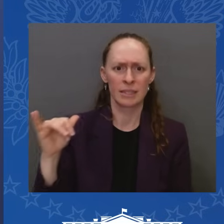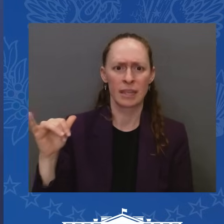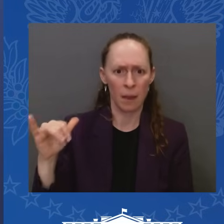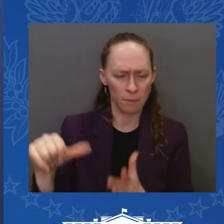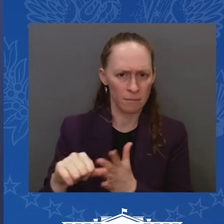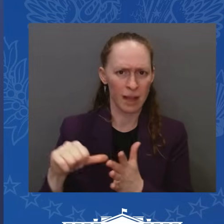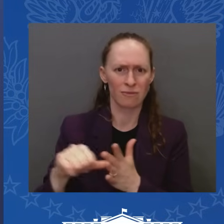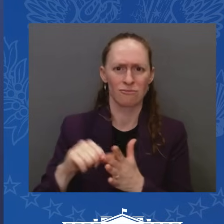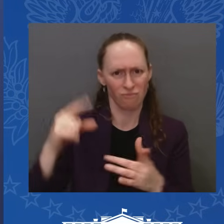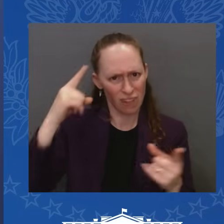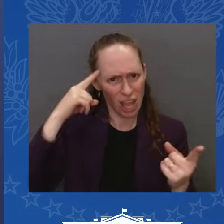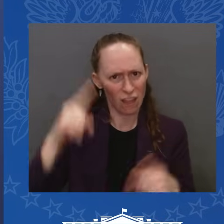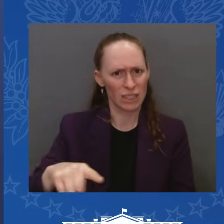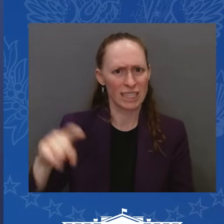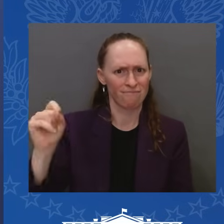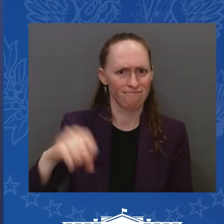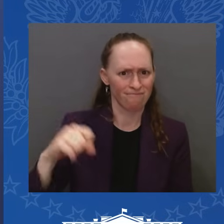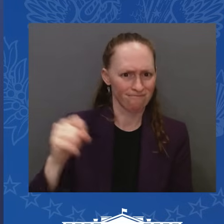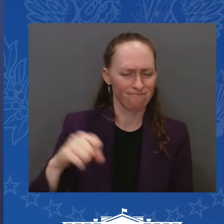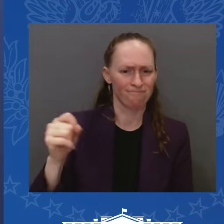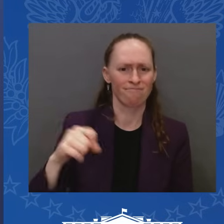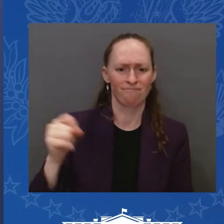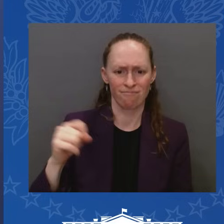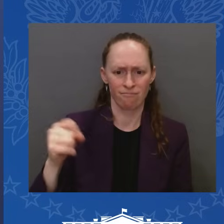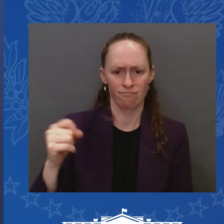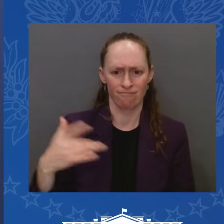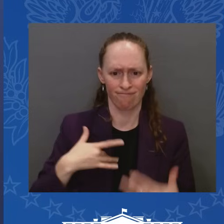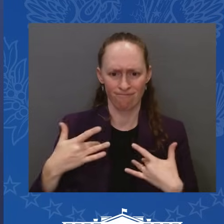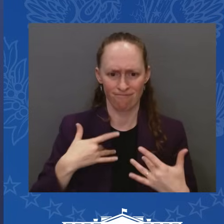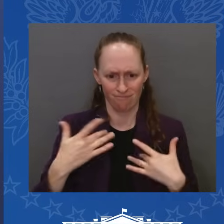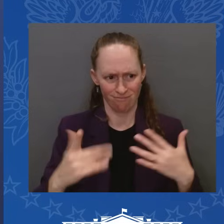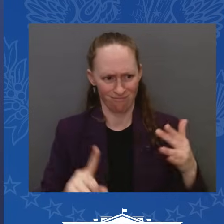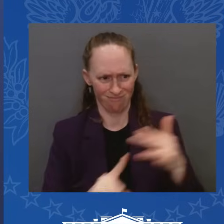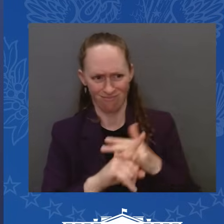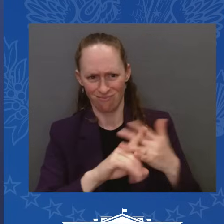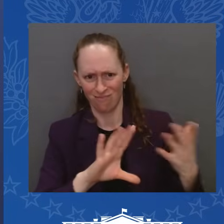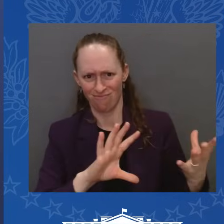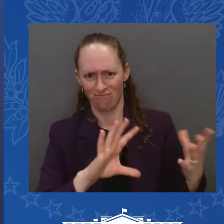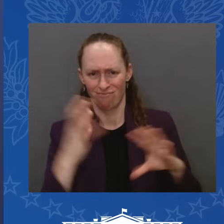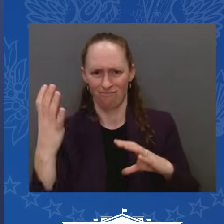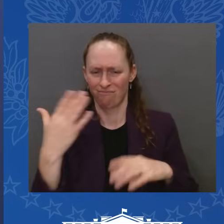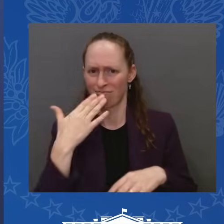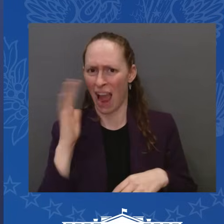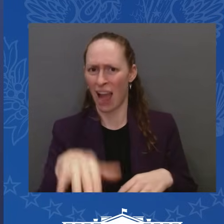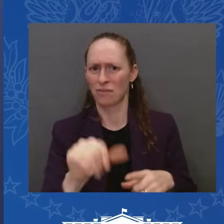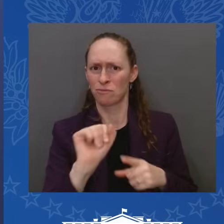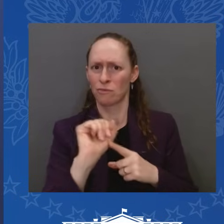particularly in Israel this time around. And I laid out to him what the gameplan was,